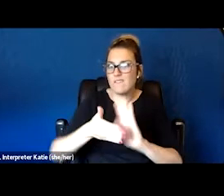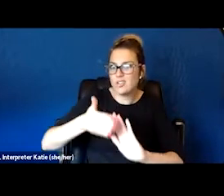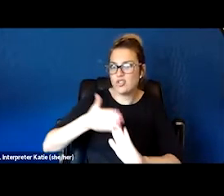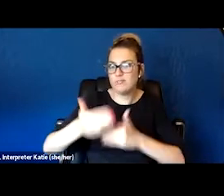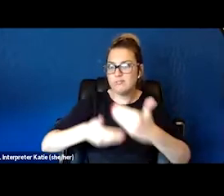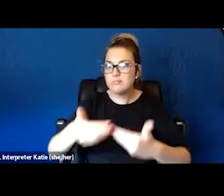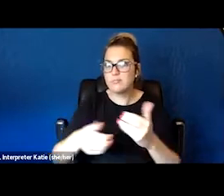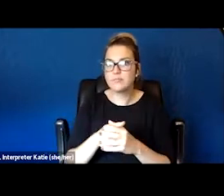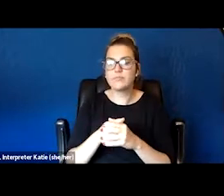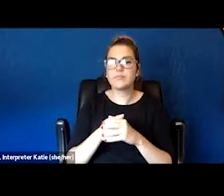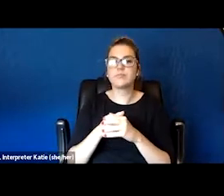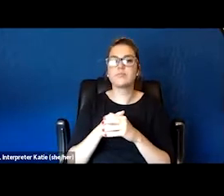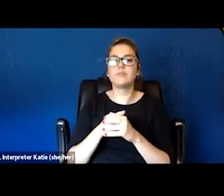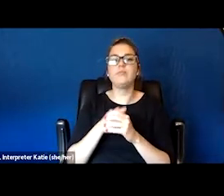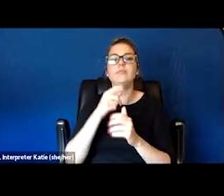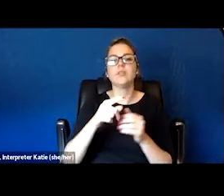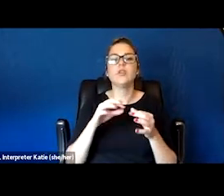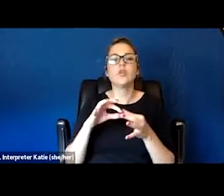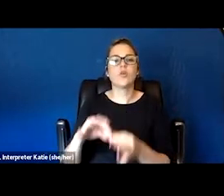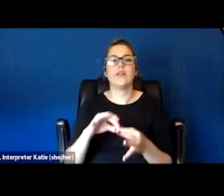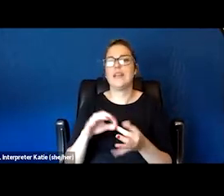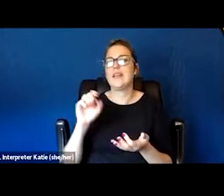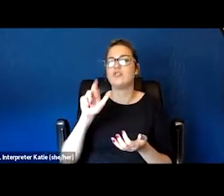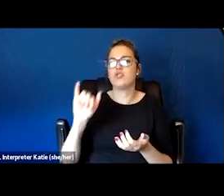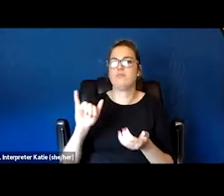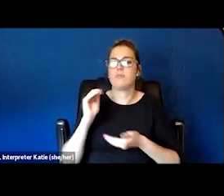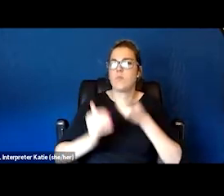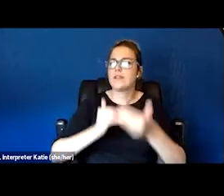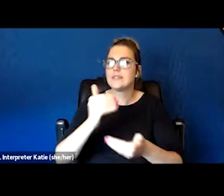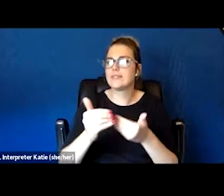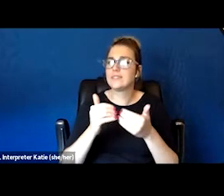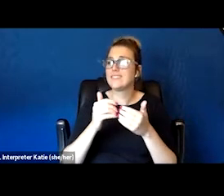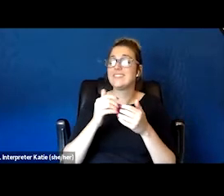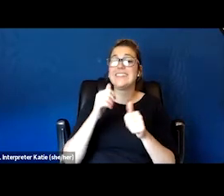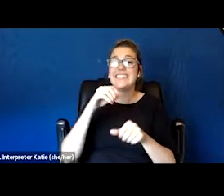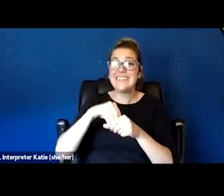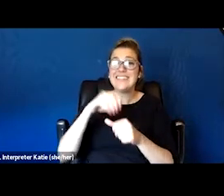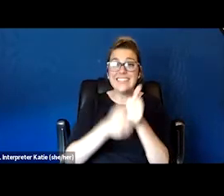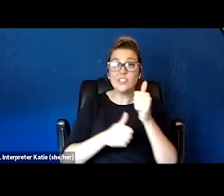but the Coordinated Entry systems and the processes in place in every community, really do offer a lot of different opportunities